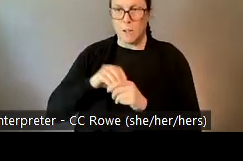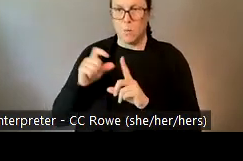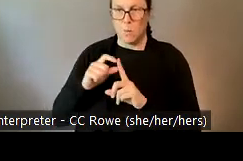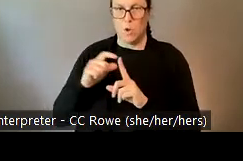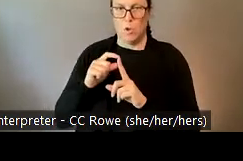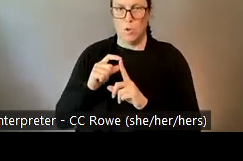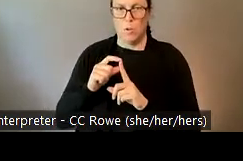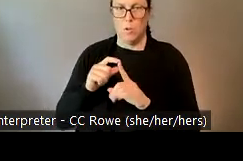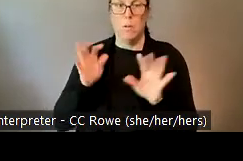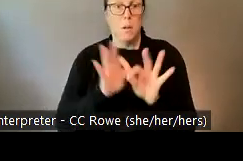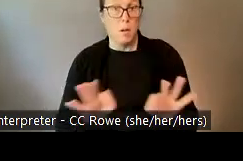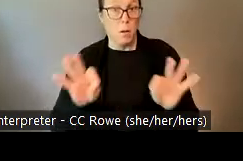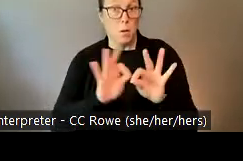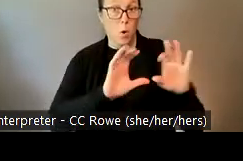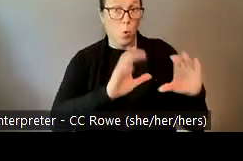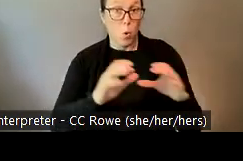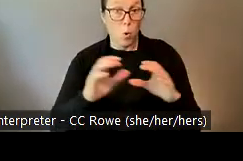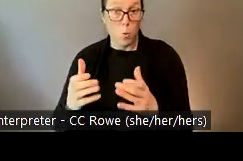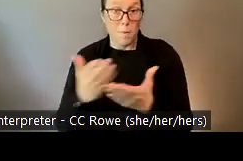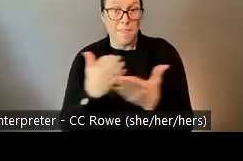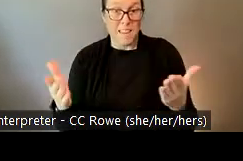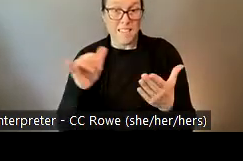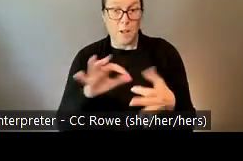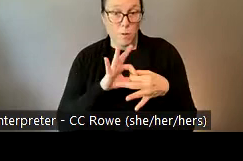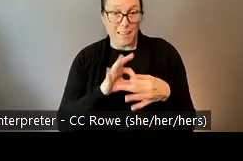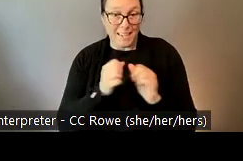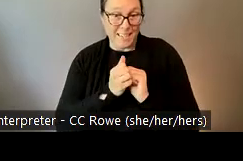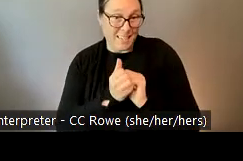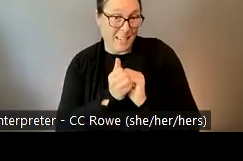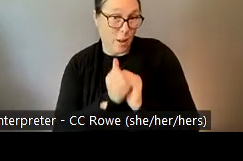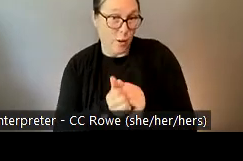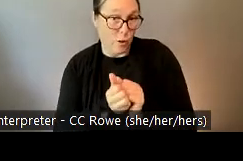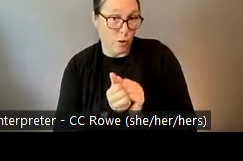It's important to group related items together in numbered or bulleted lists.